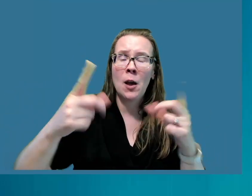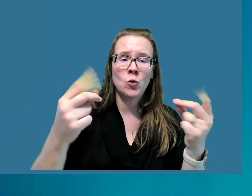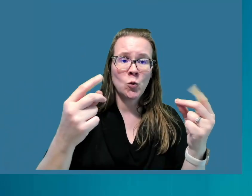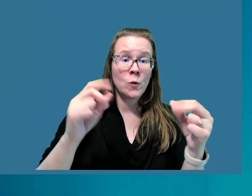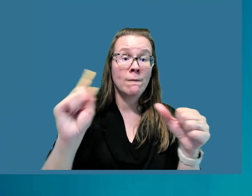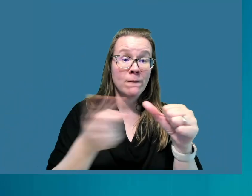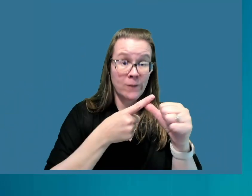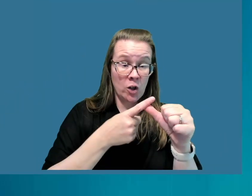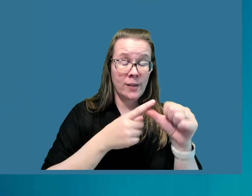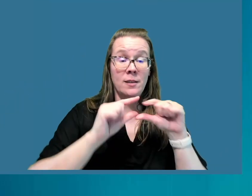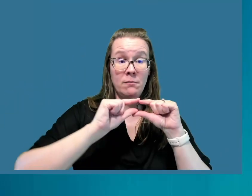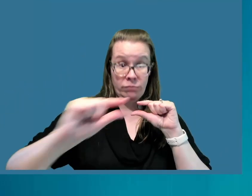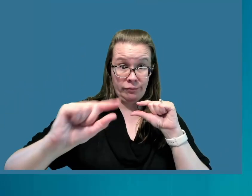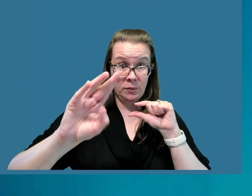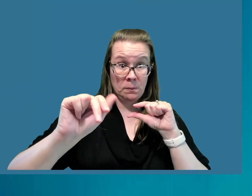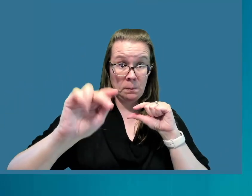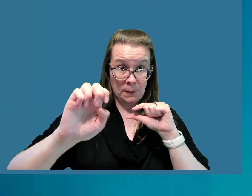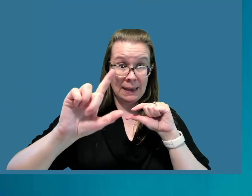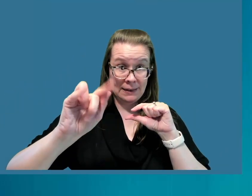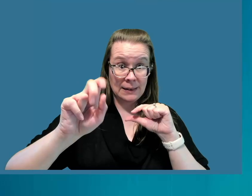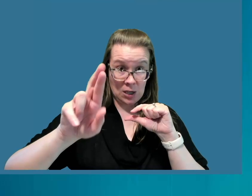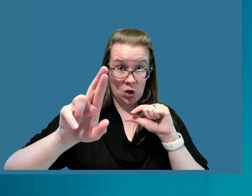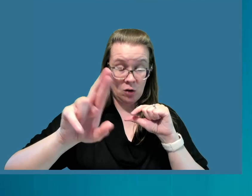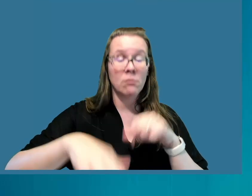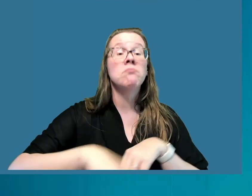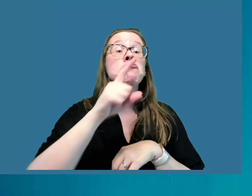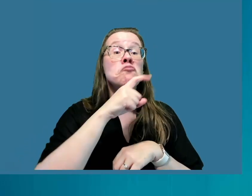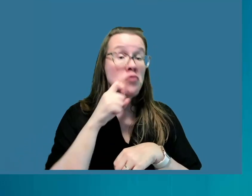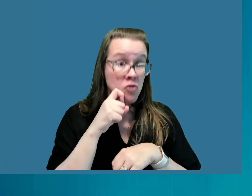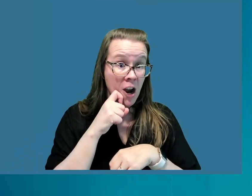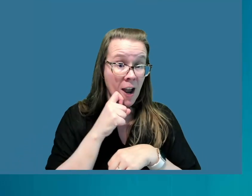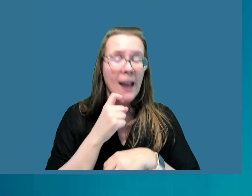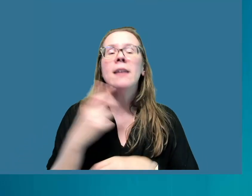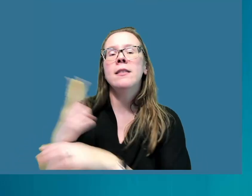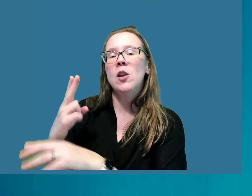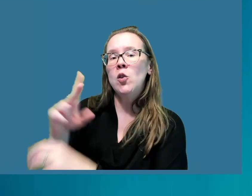You can also, once the--if you want polka dots that are on the surface that hold their shape on